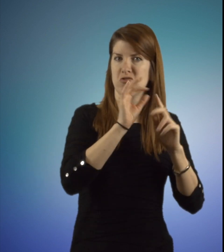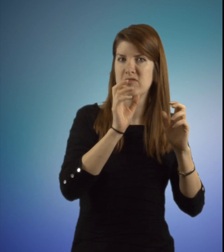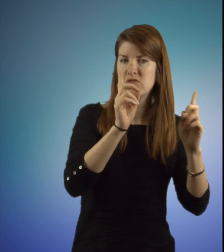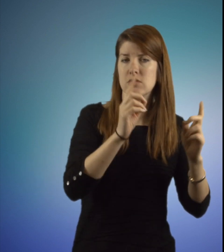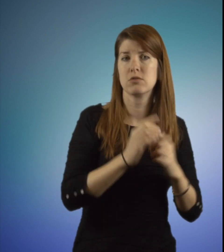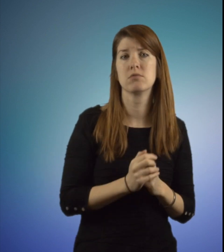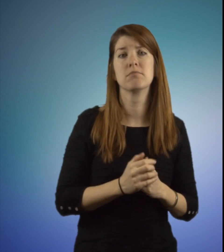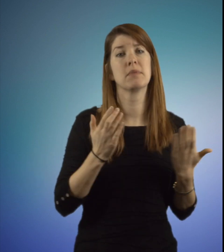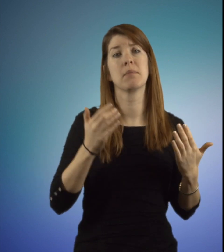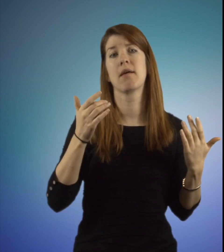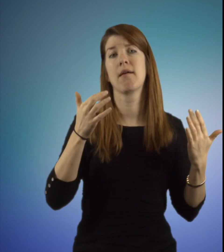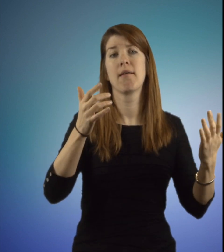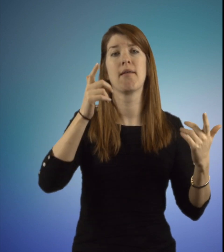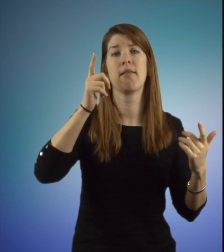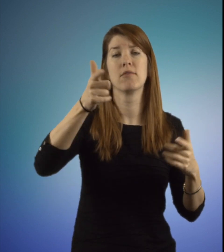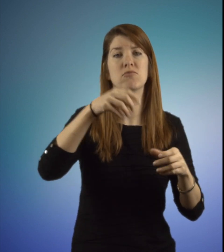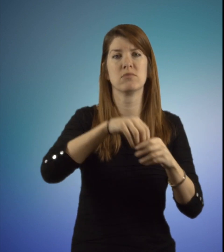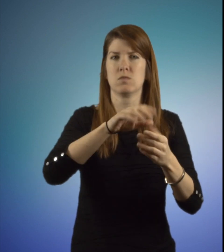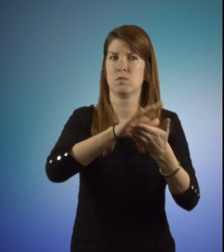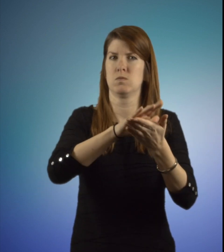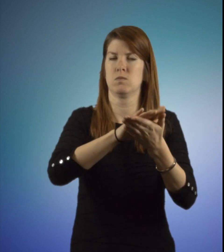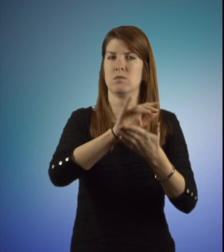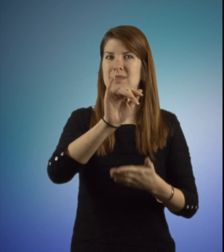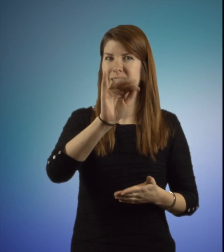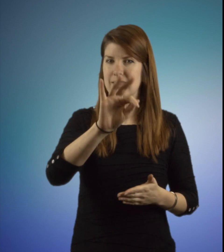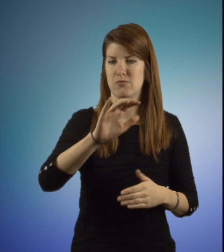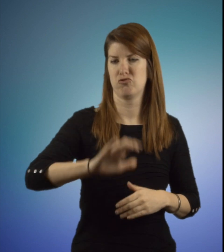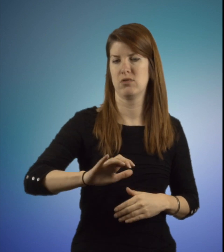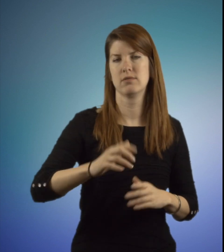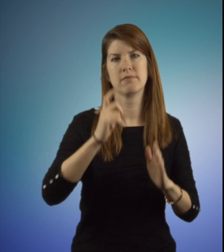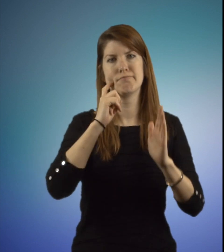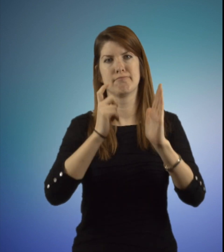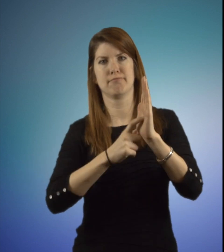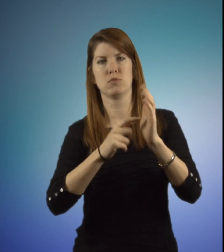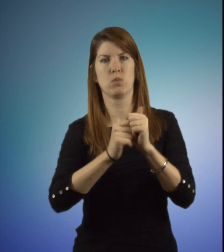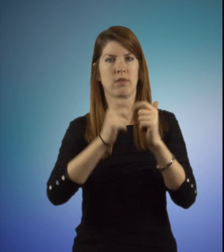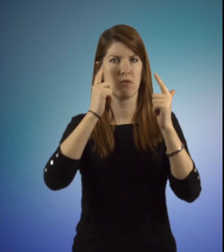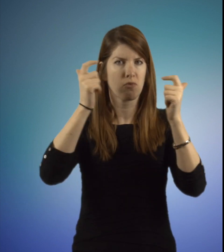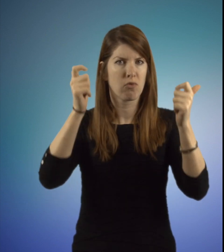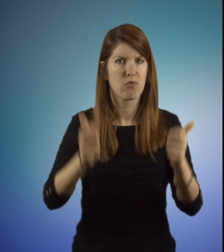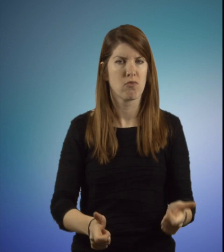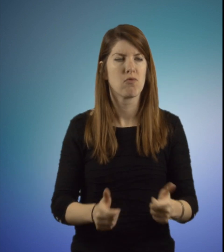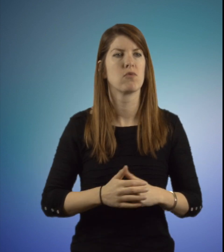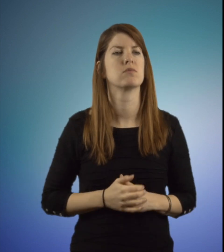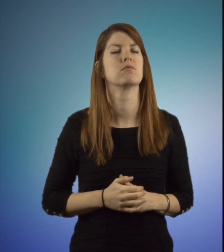for special education or later in school if a child has been identified with a hearing loss.